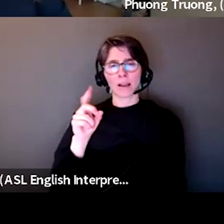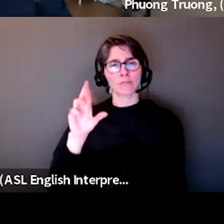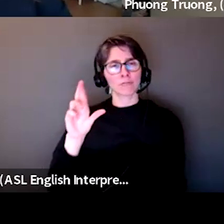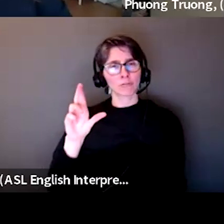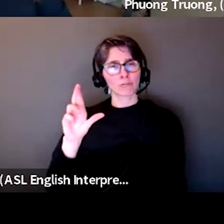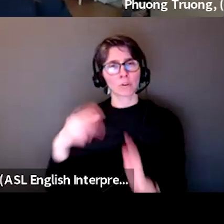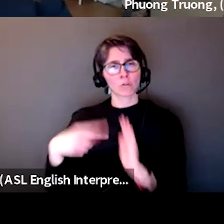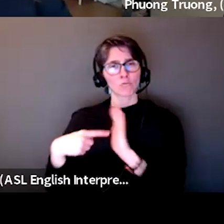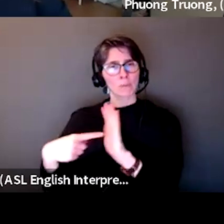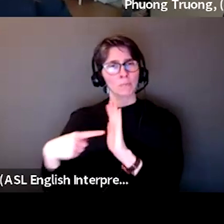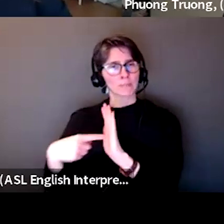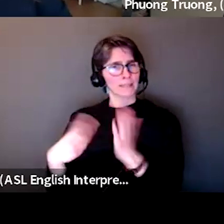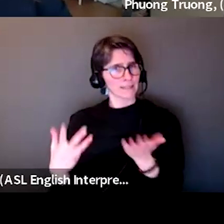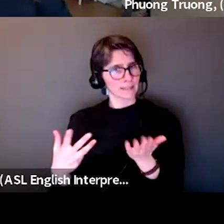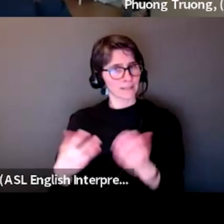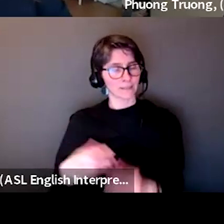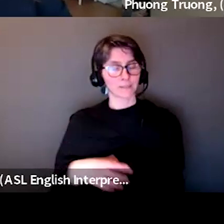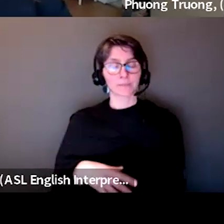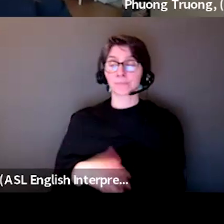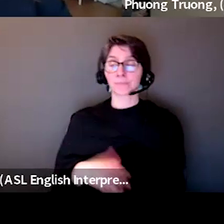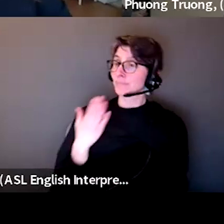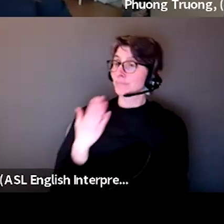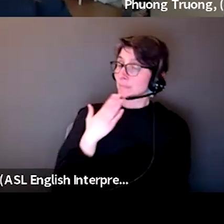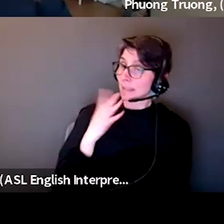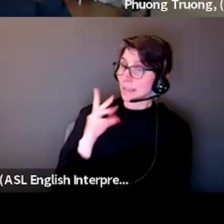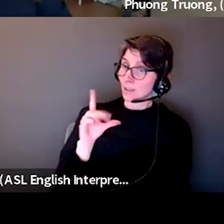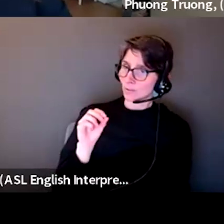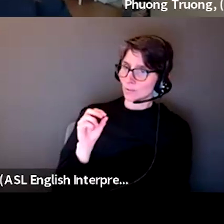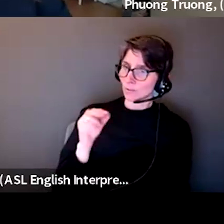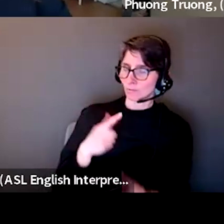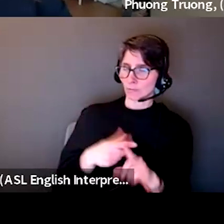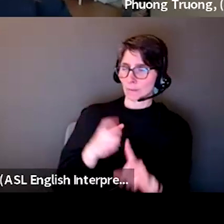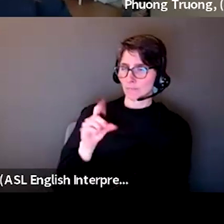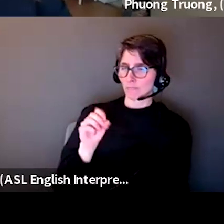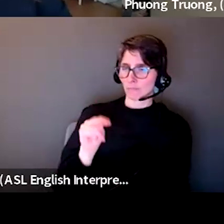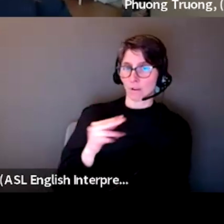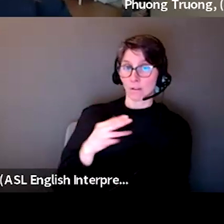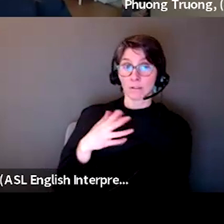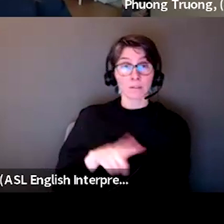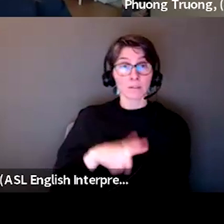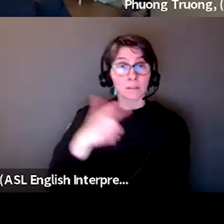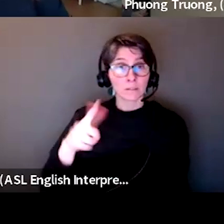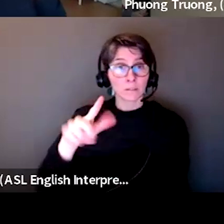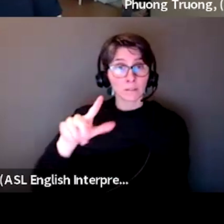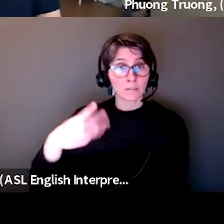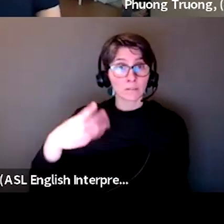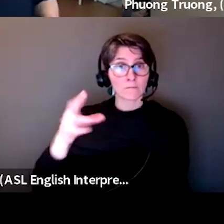Phuong. Are you seeing the same thing? Phuong: I think it depends really on,